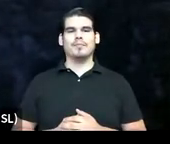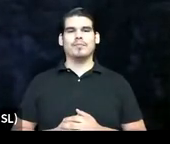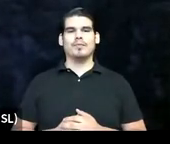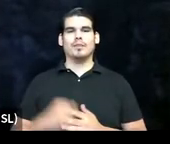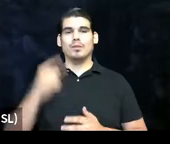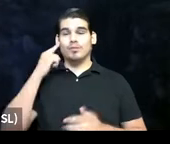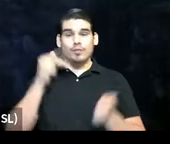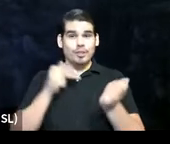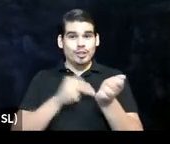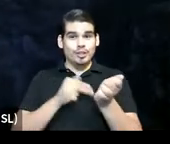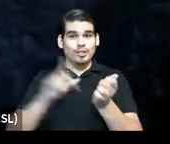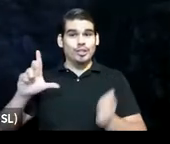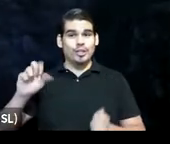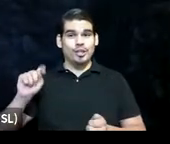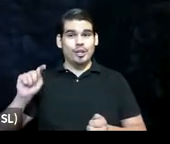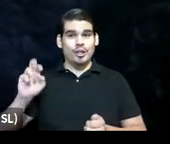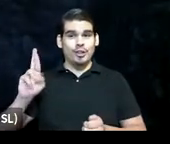Discussion Leader: Okay. So forth.